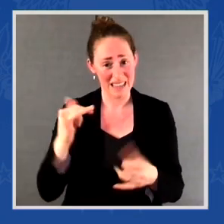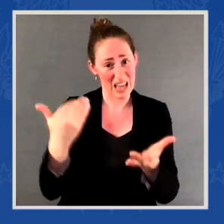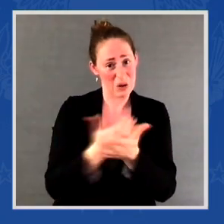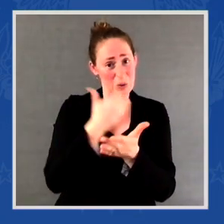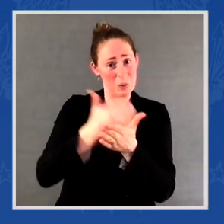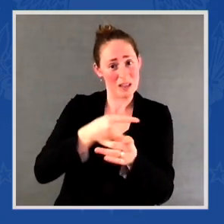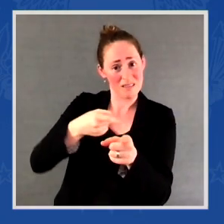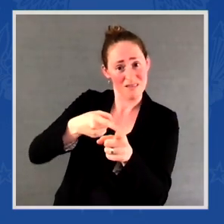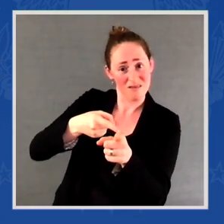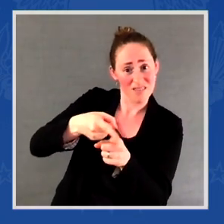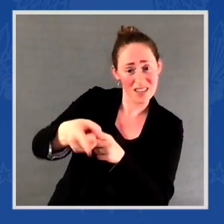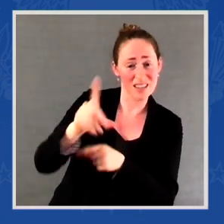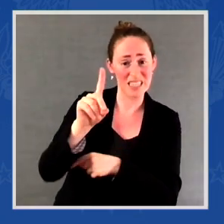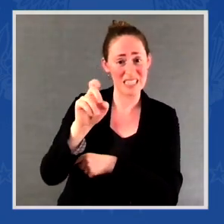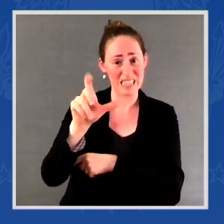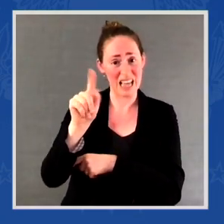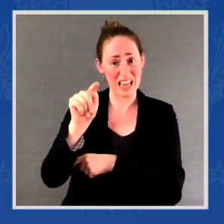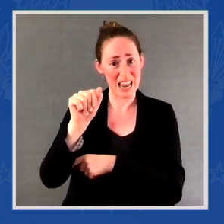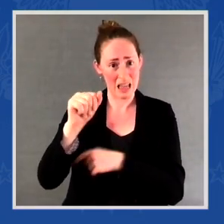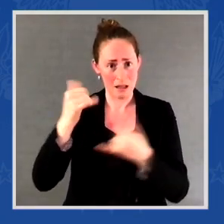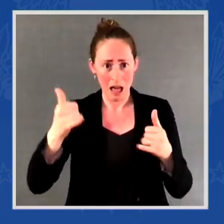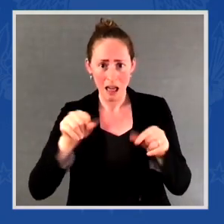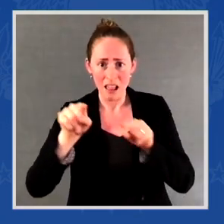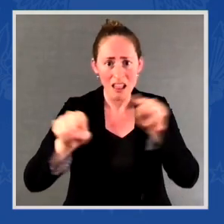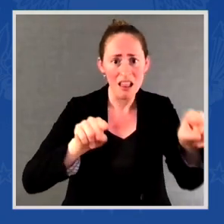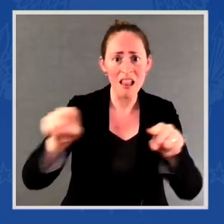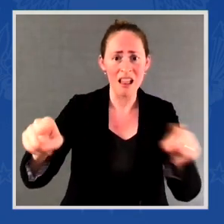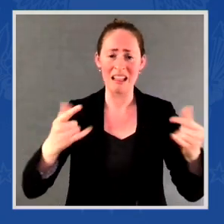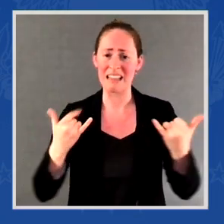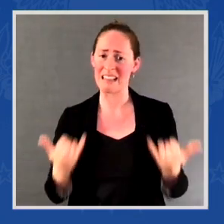it's now the most common variant in America and here.